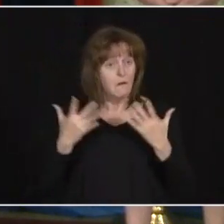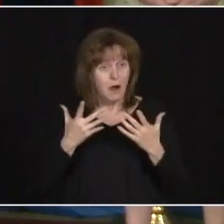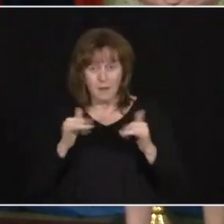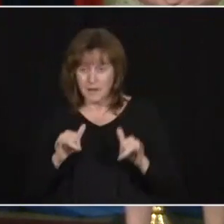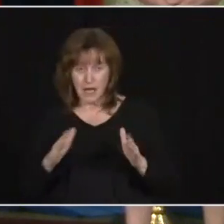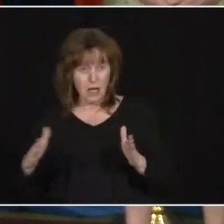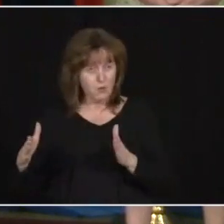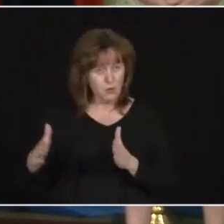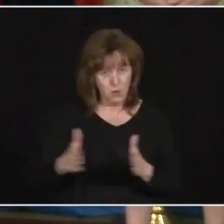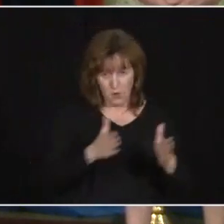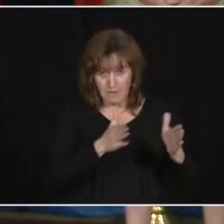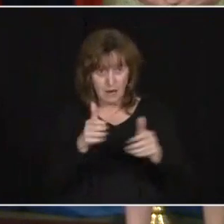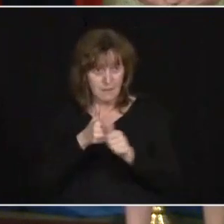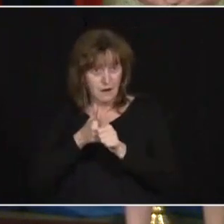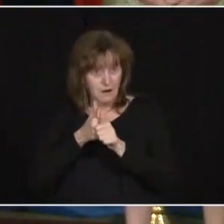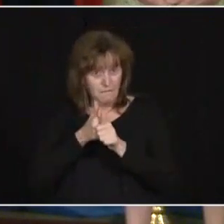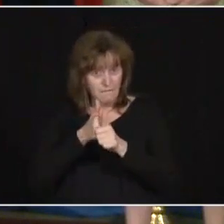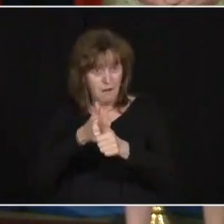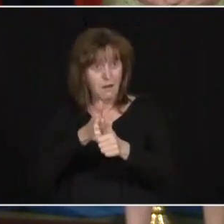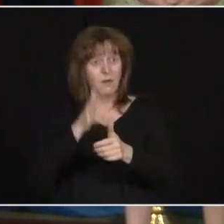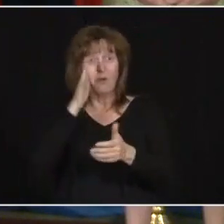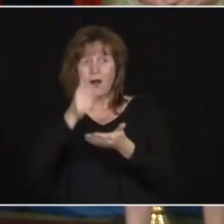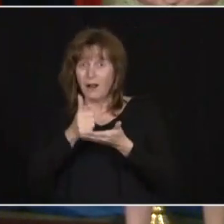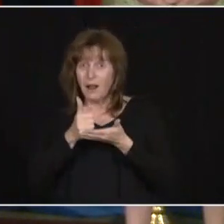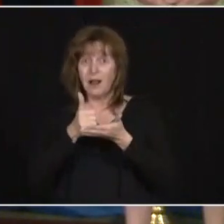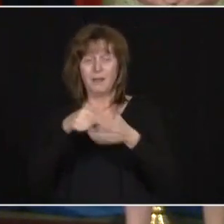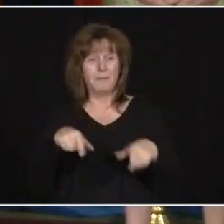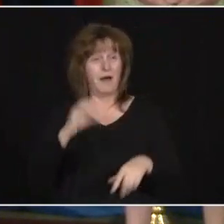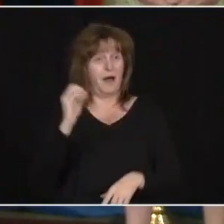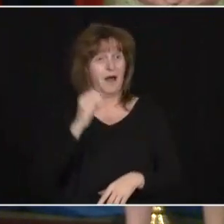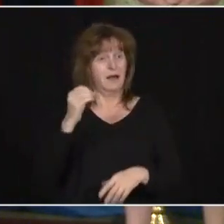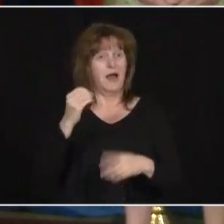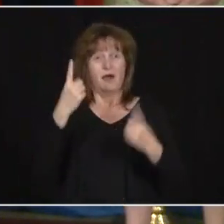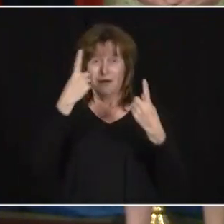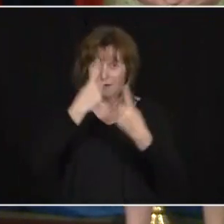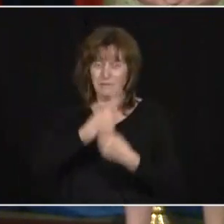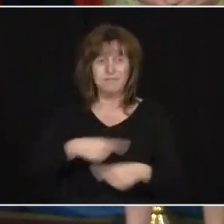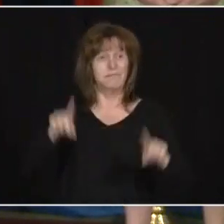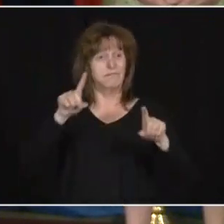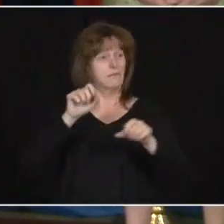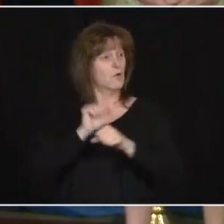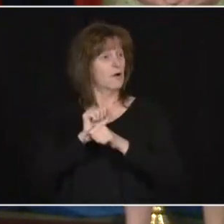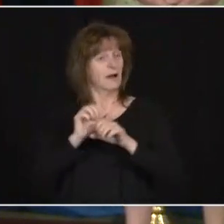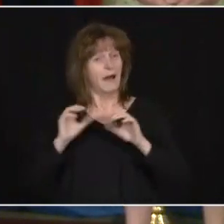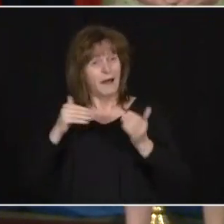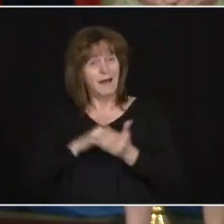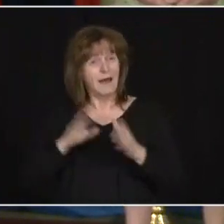My friends, this pandemic has turned our lives upside down. It has